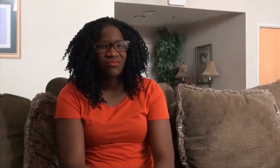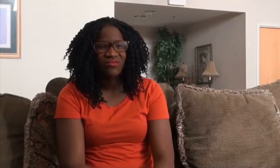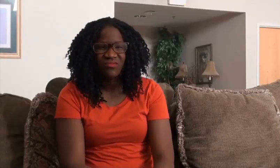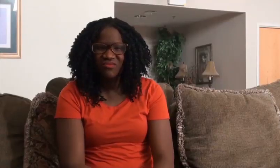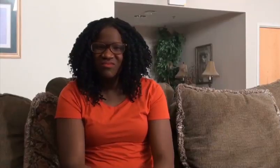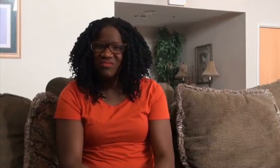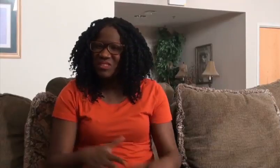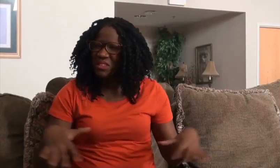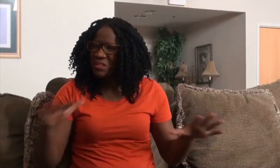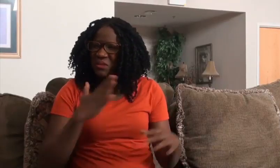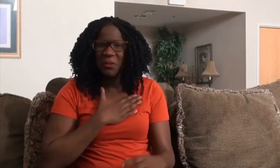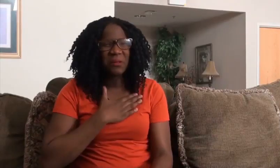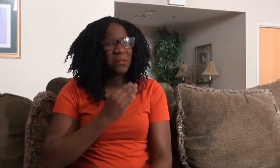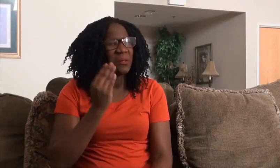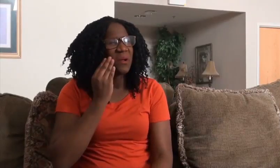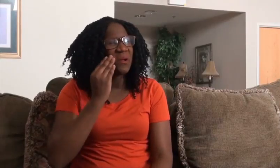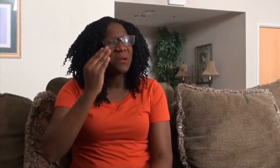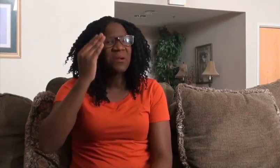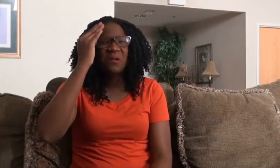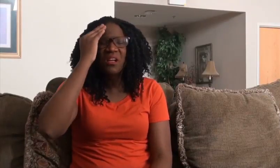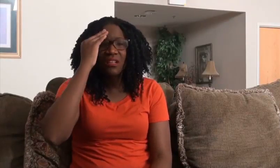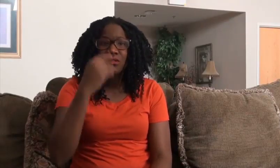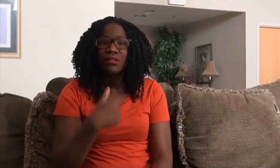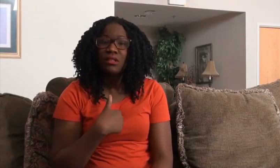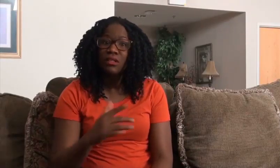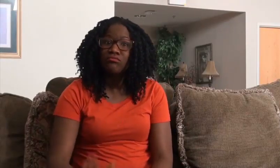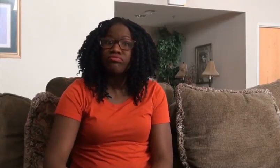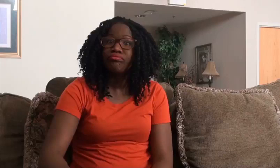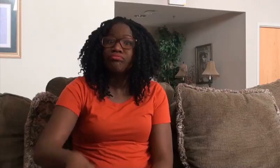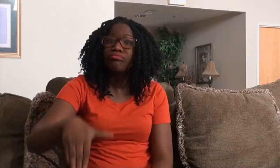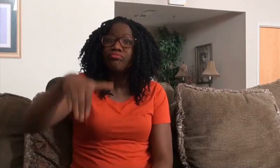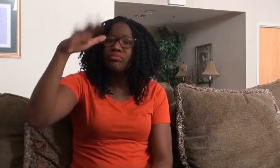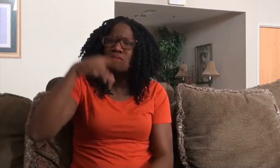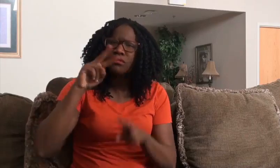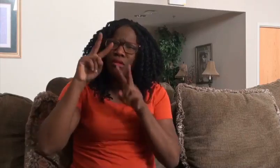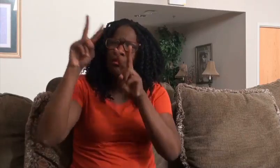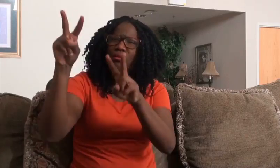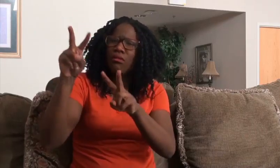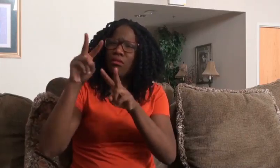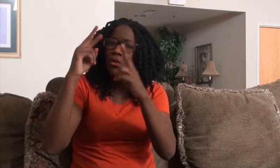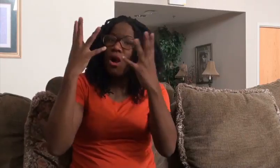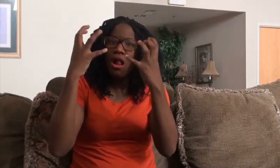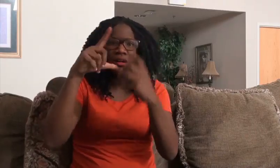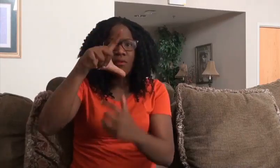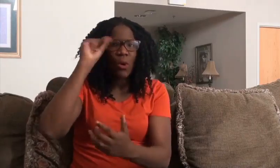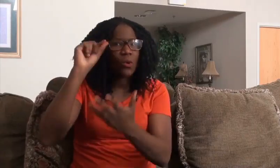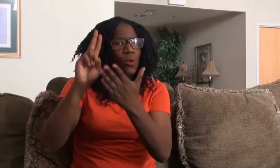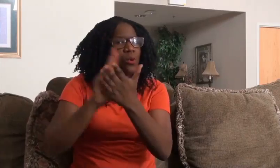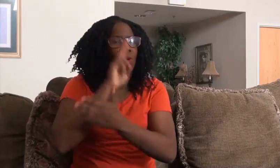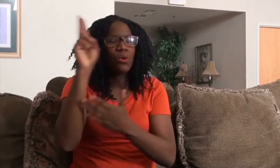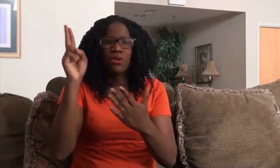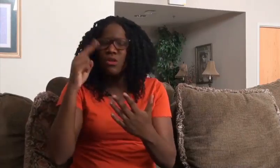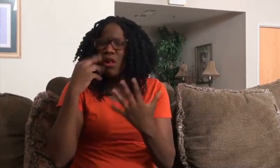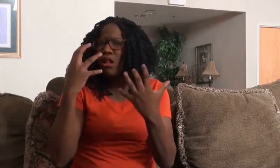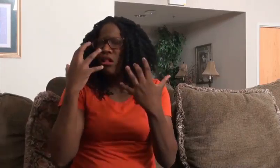Victorica: Growing up, I dreamed of going to Gallaudet.